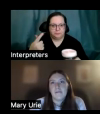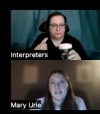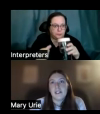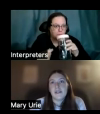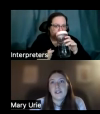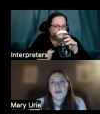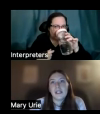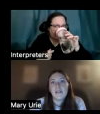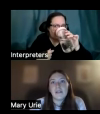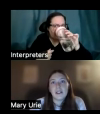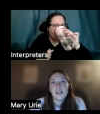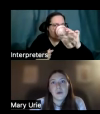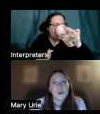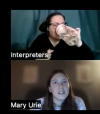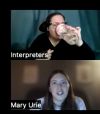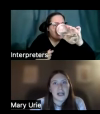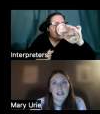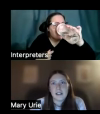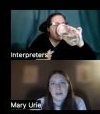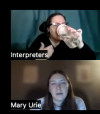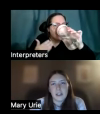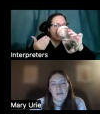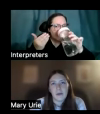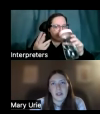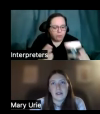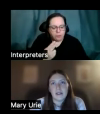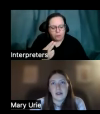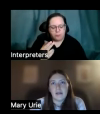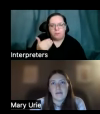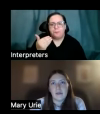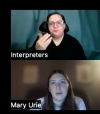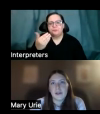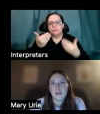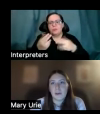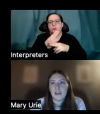Feel free to use the q&a function or the chat, whichever one you're most comfortable with.